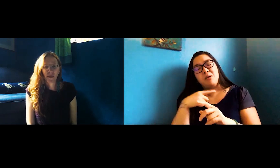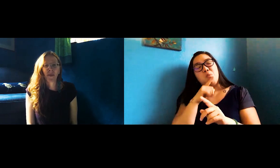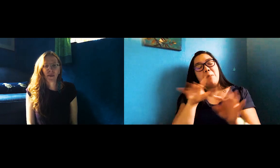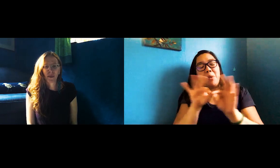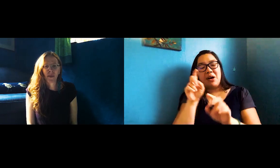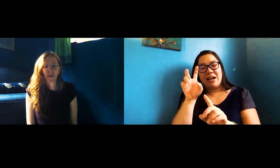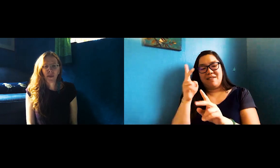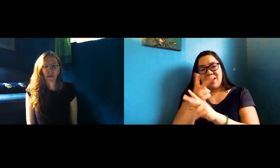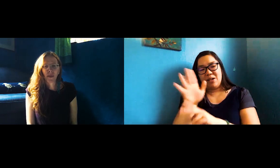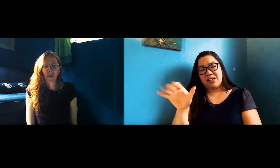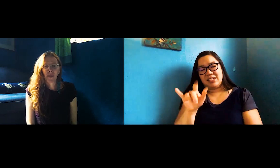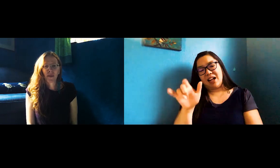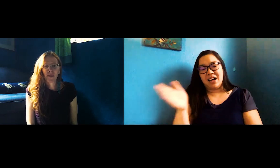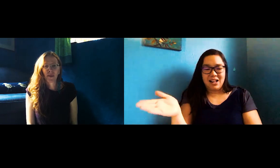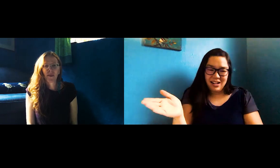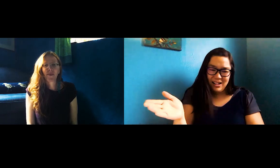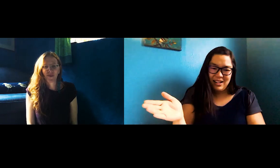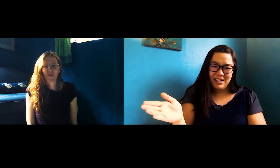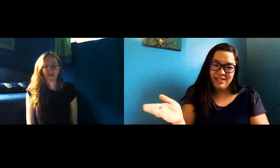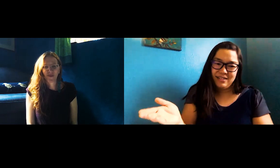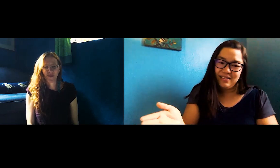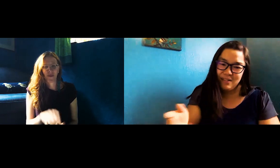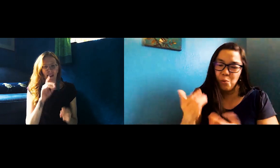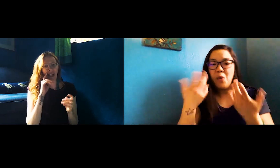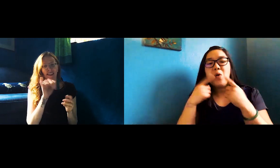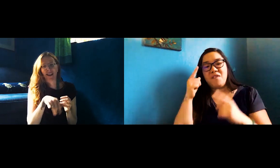I think the important thing is people need to figure out their own style for themselves - i mean - That's right.